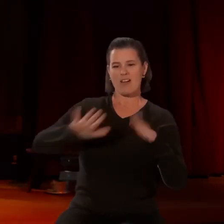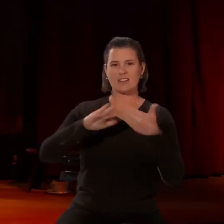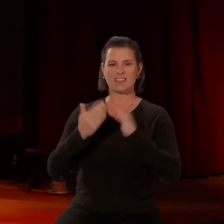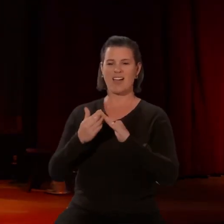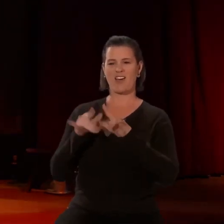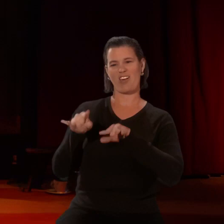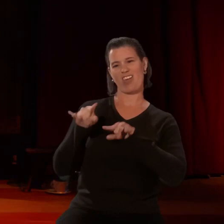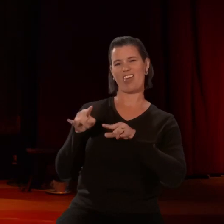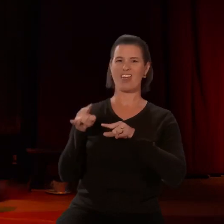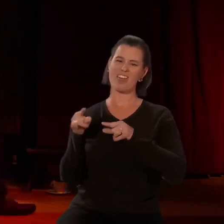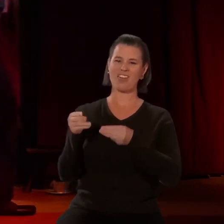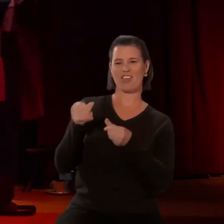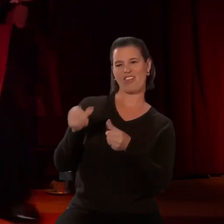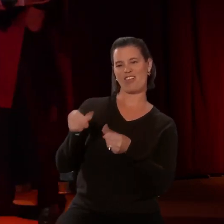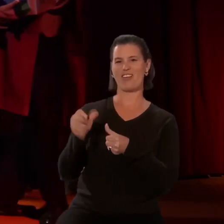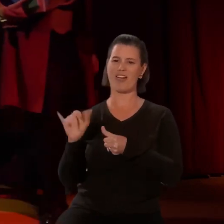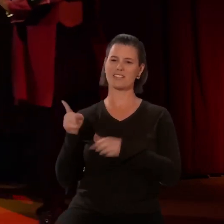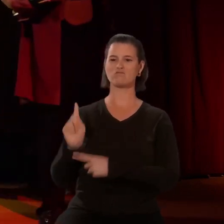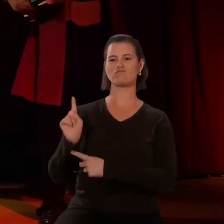as he made his way to the school every day.